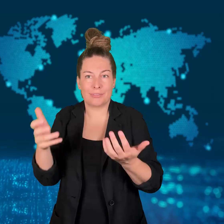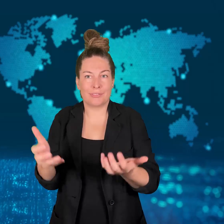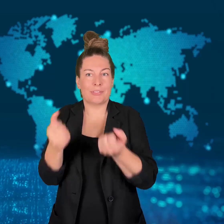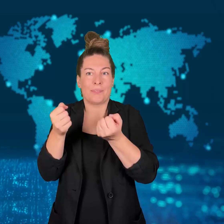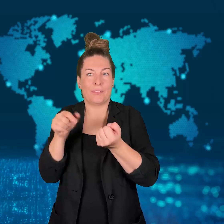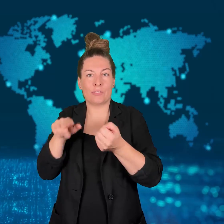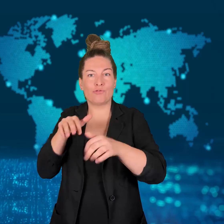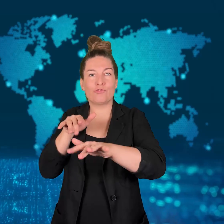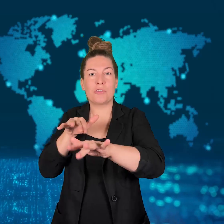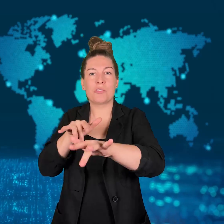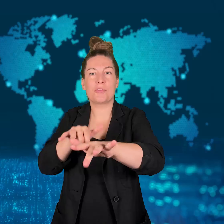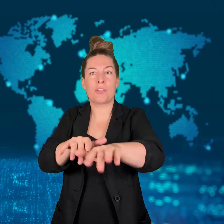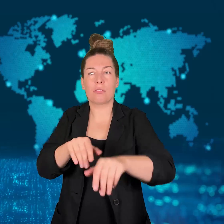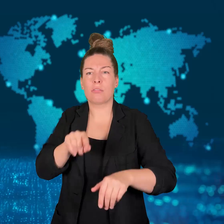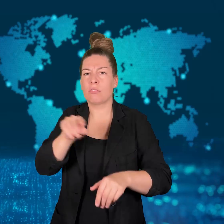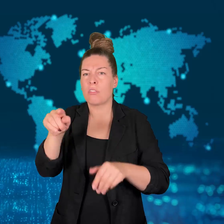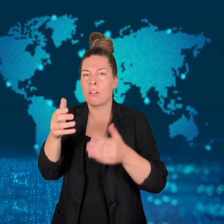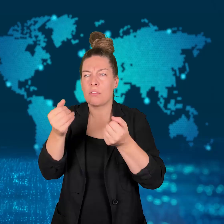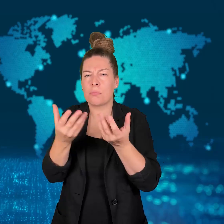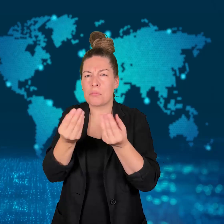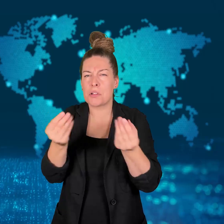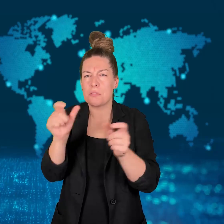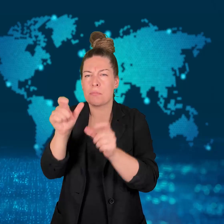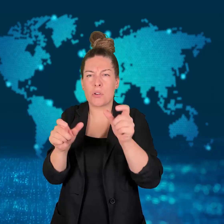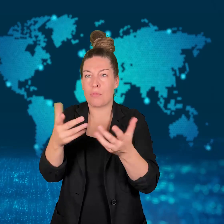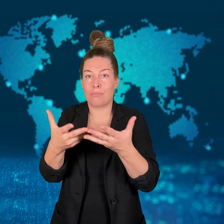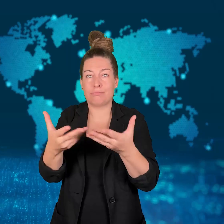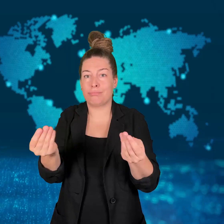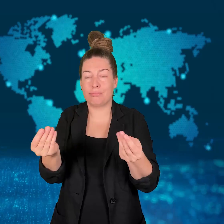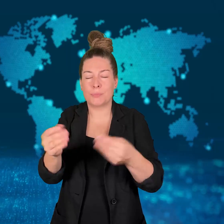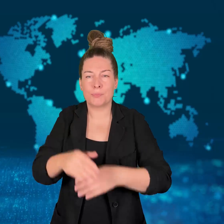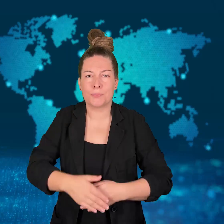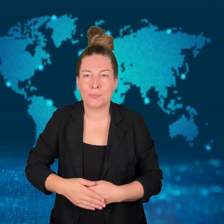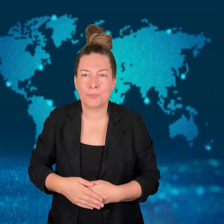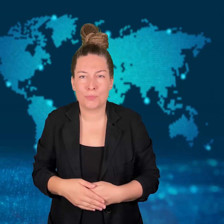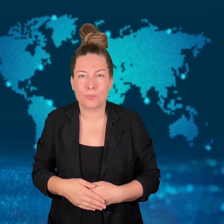In another area, a bus was swept away with its 20 passengers.